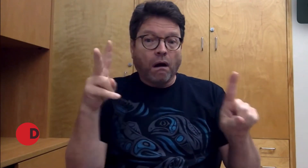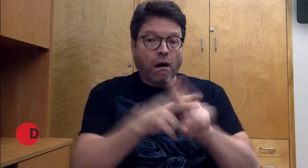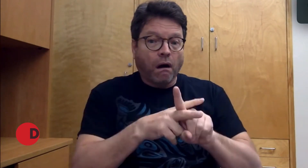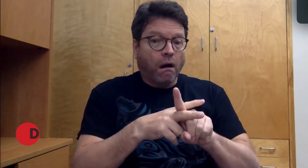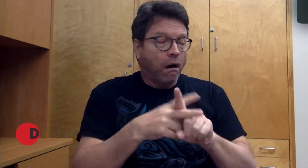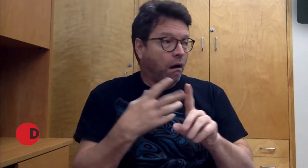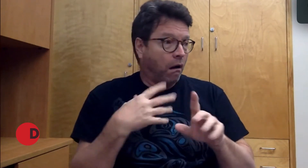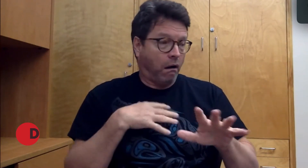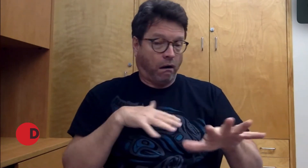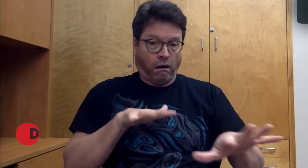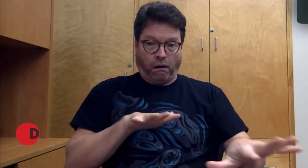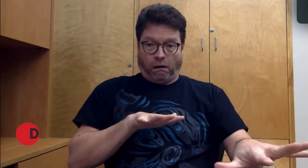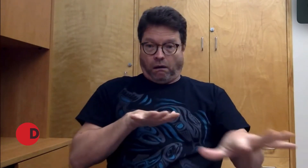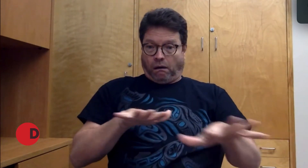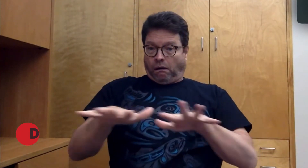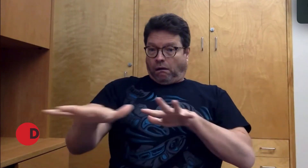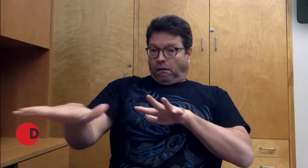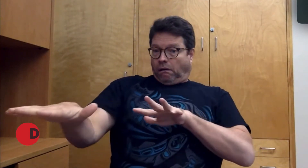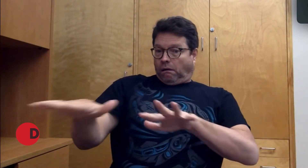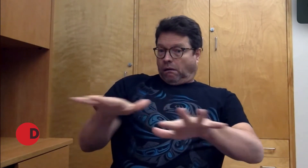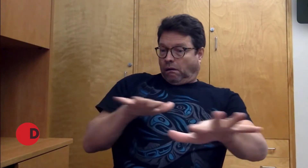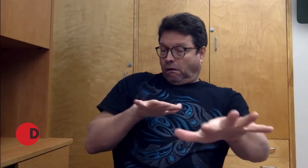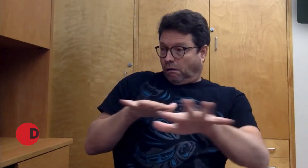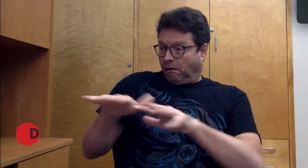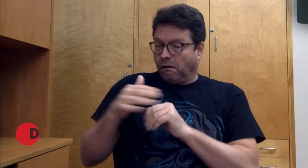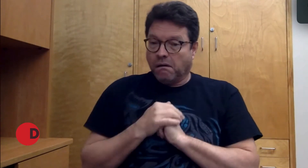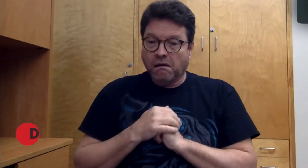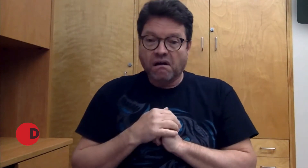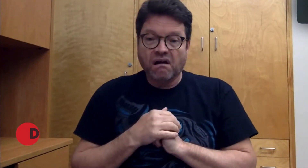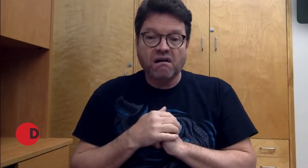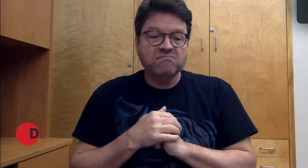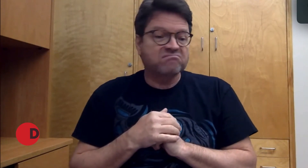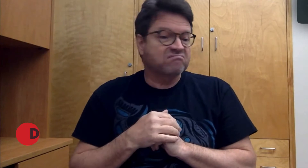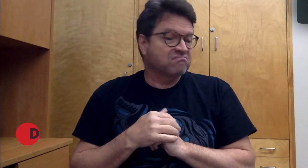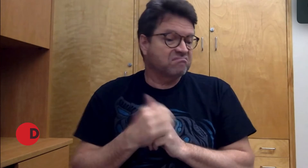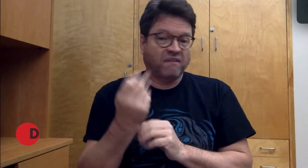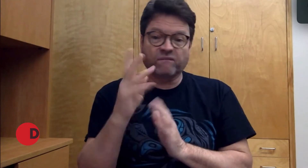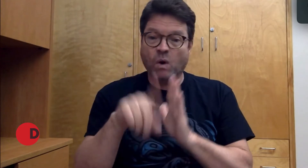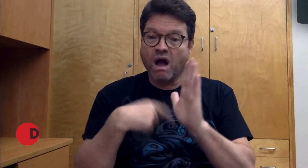I was immensely relieved that I already booked a room.